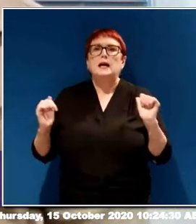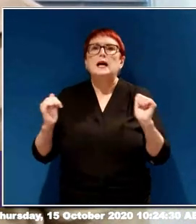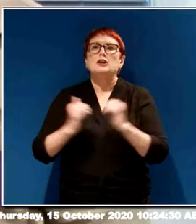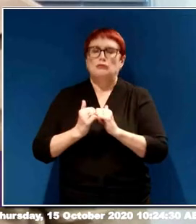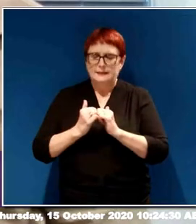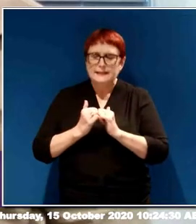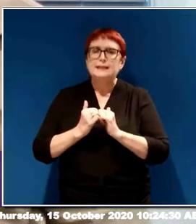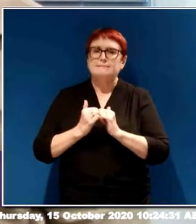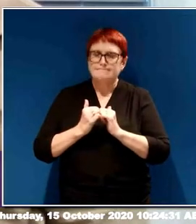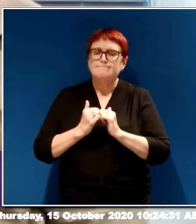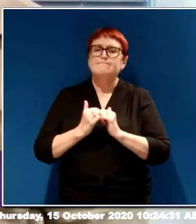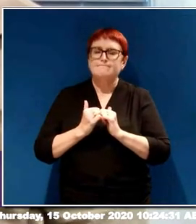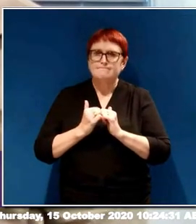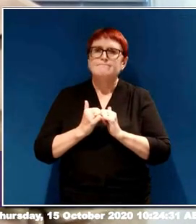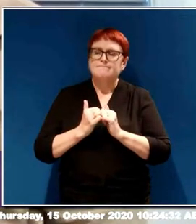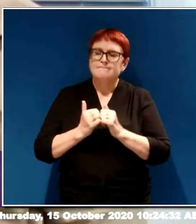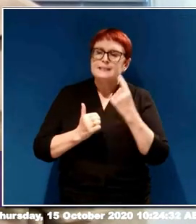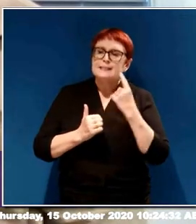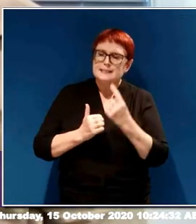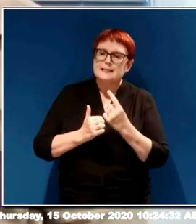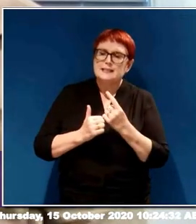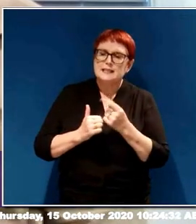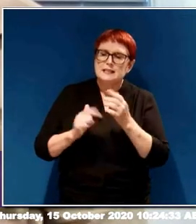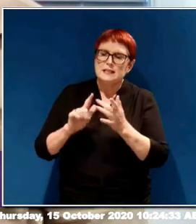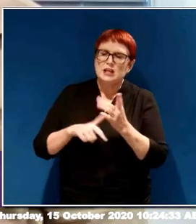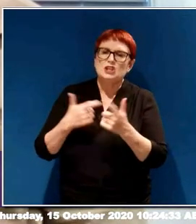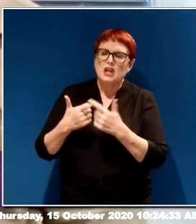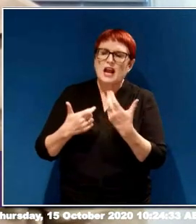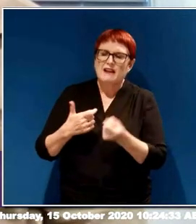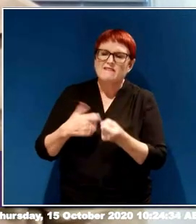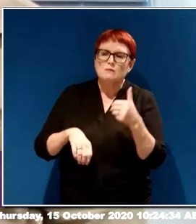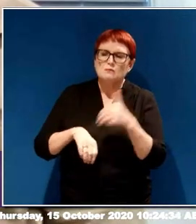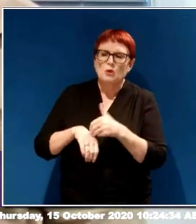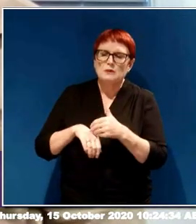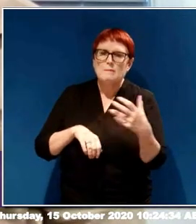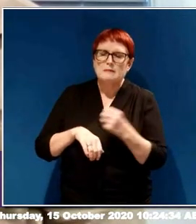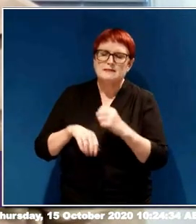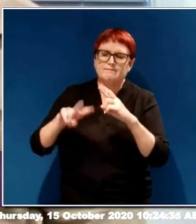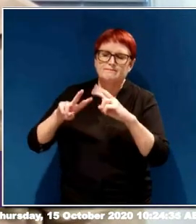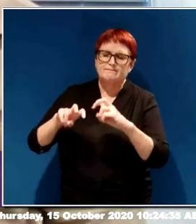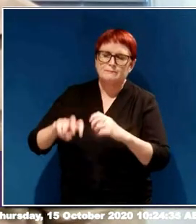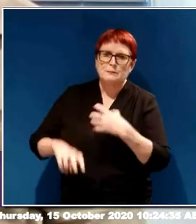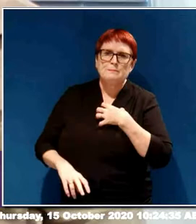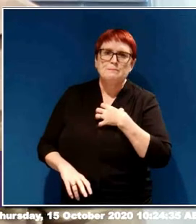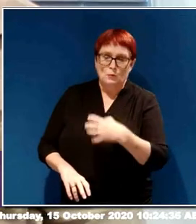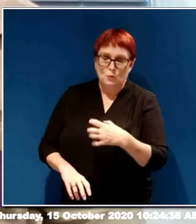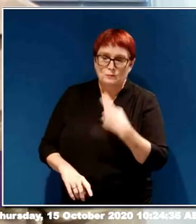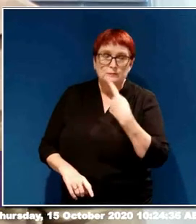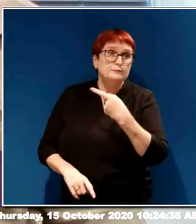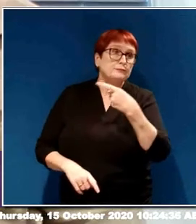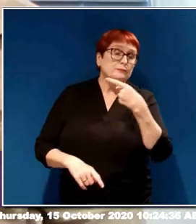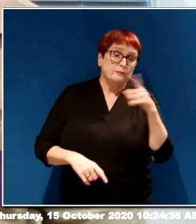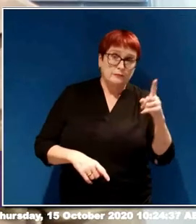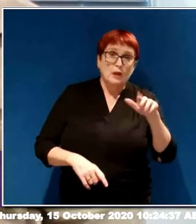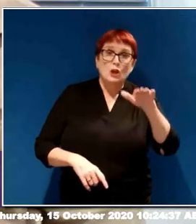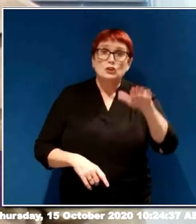about Jack that needed to be investigated further and they referred us to Child Youth and Mental Health for an assessment.